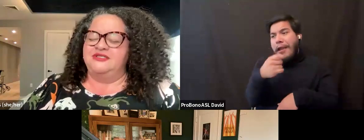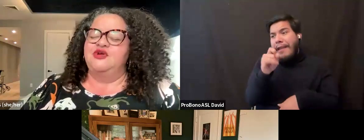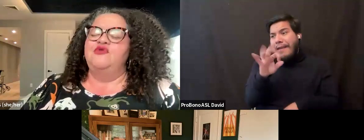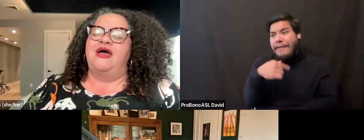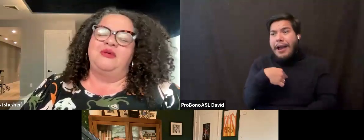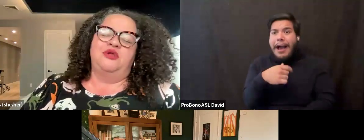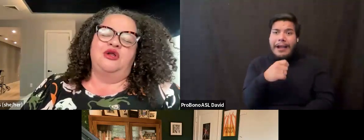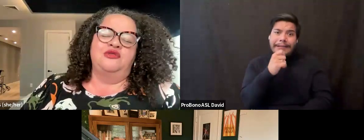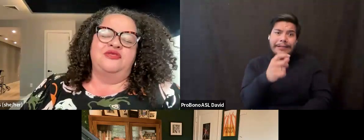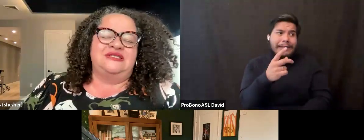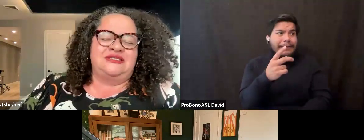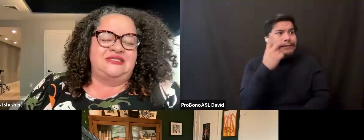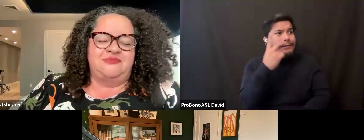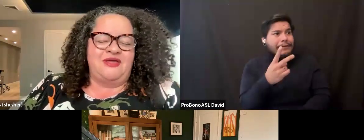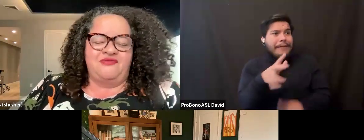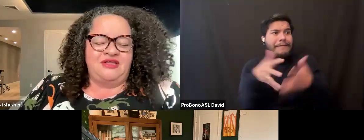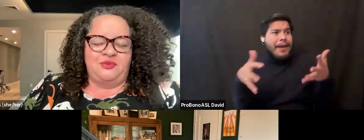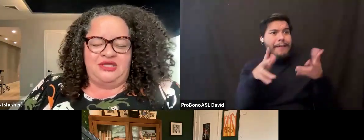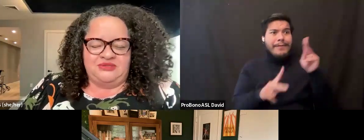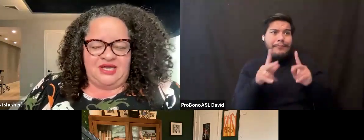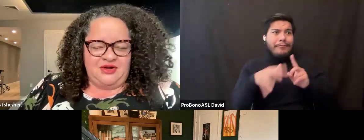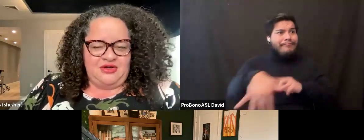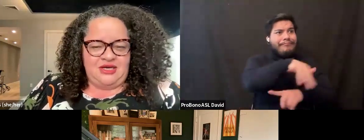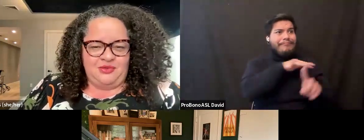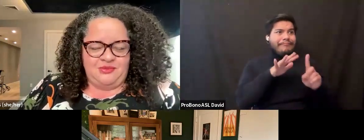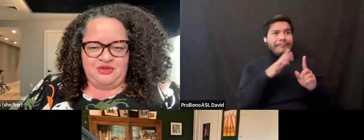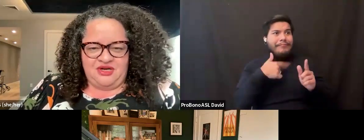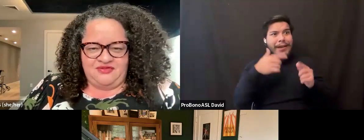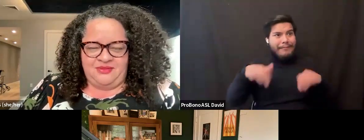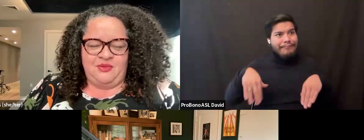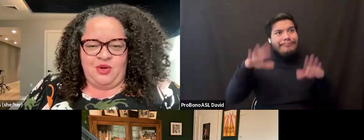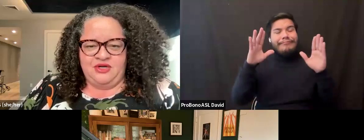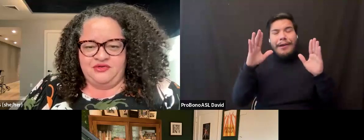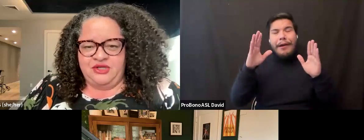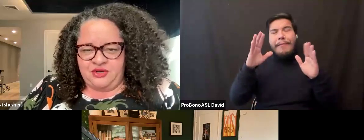that means no fat people on earth exists despite the fact that we keep saying there are 93 million of them in one country alone.